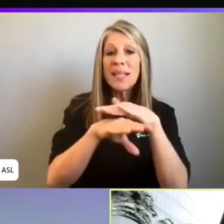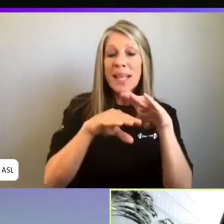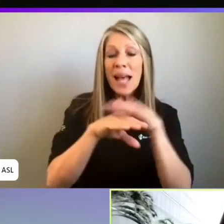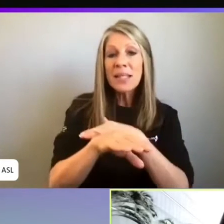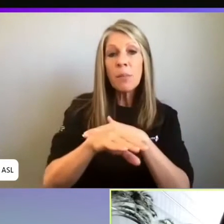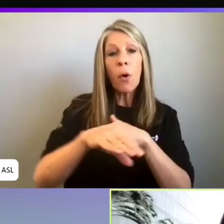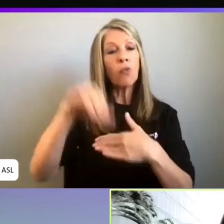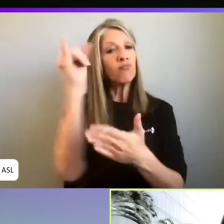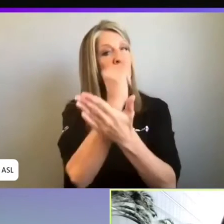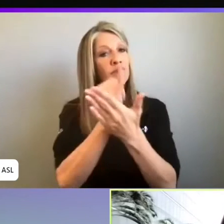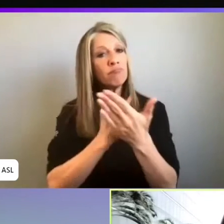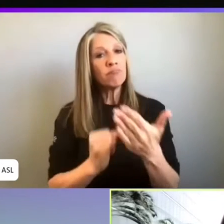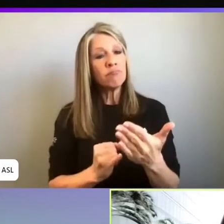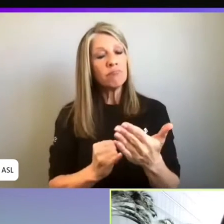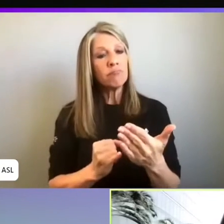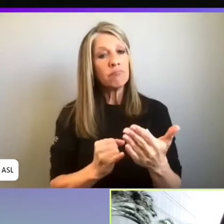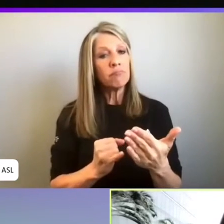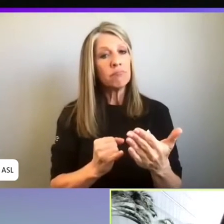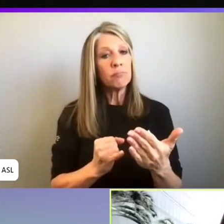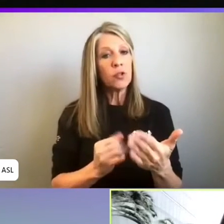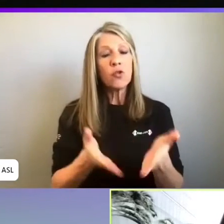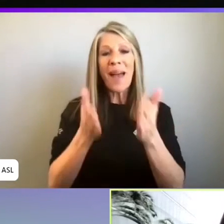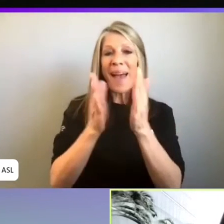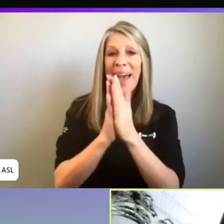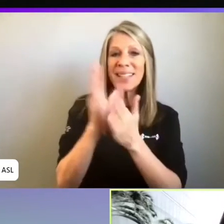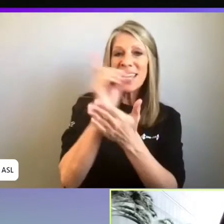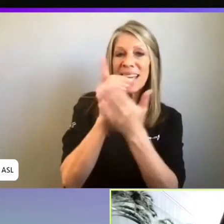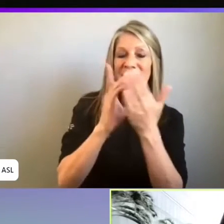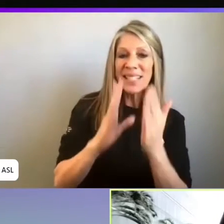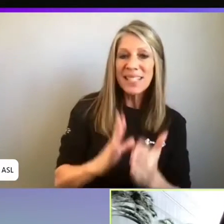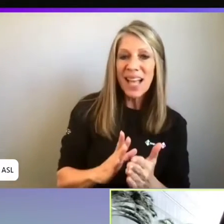gorgeous. That being said, we had a little bit of a bottleneck because we would go from accessible freehand